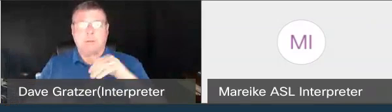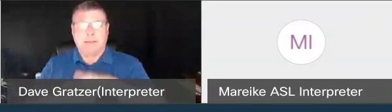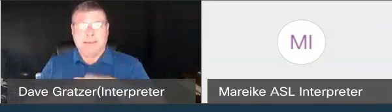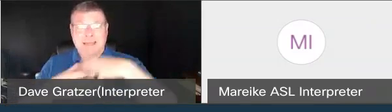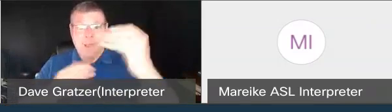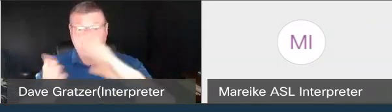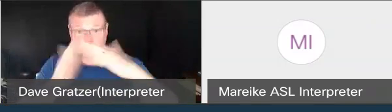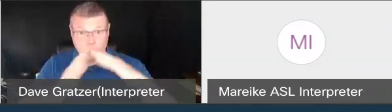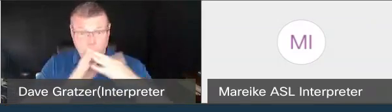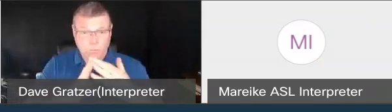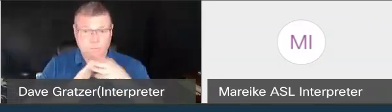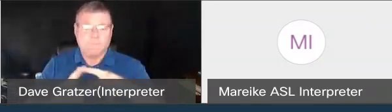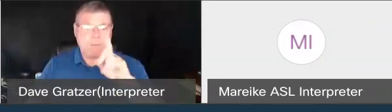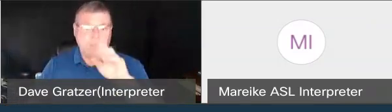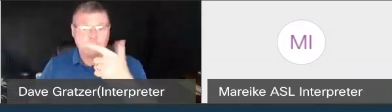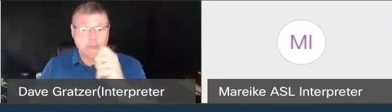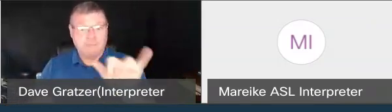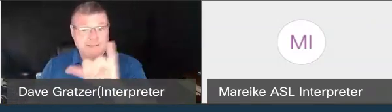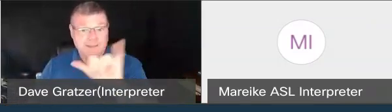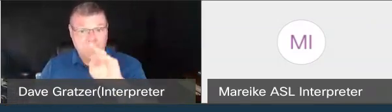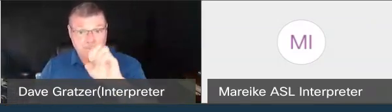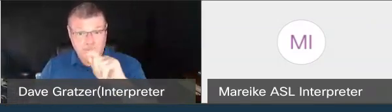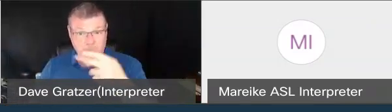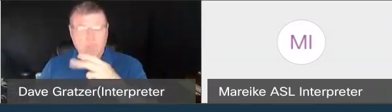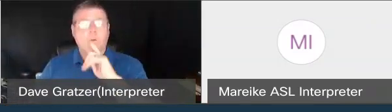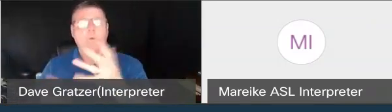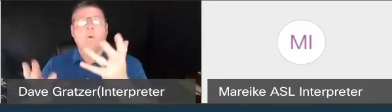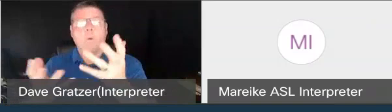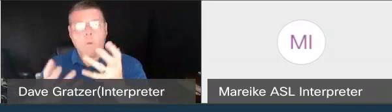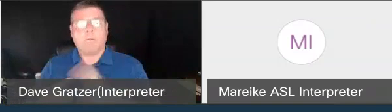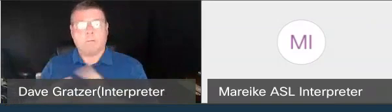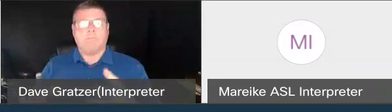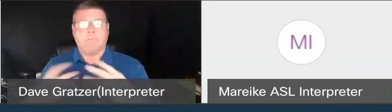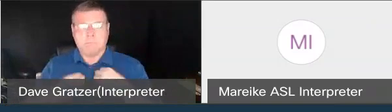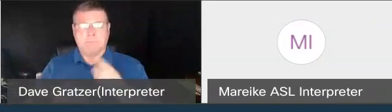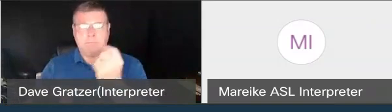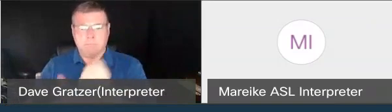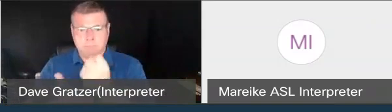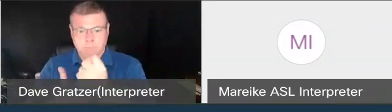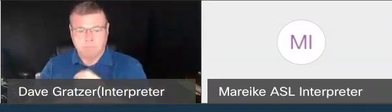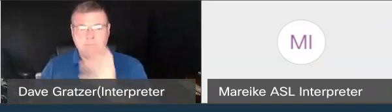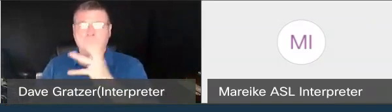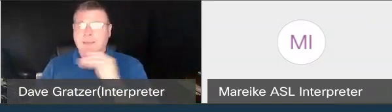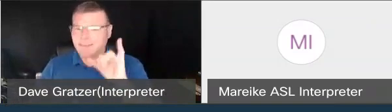uh, from drugs like meth, that would like to accept treatment. Um, and that gives us great hope that, uh,